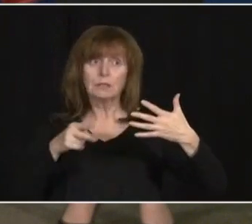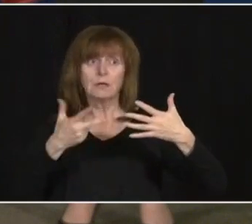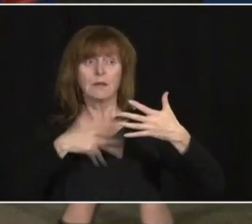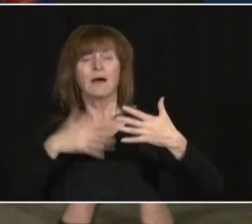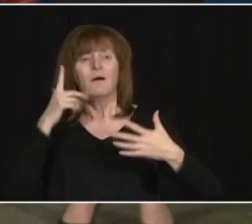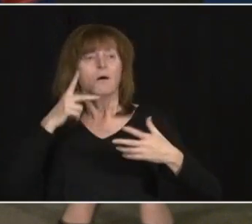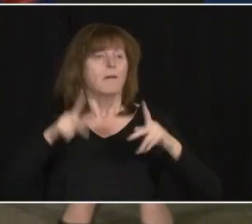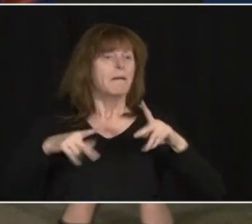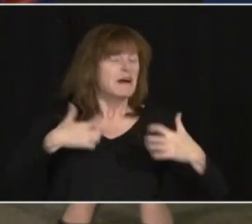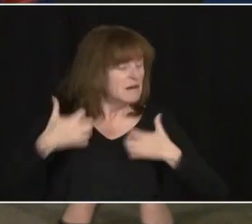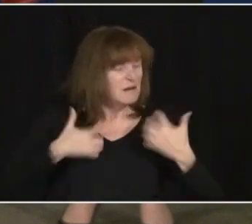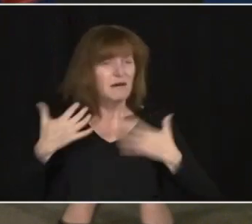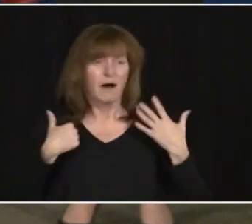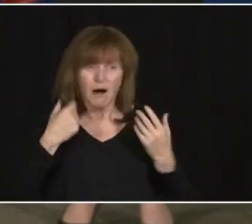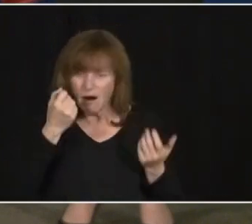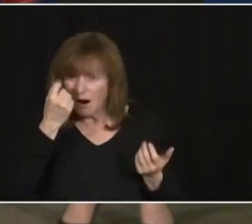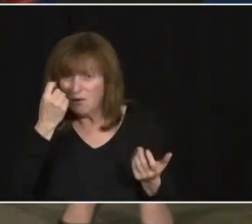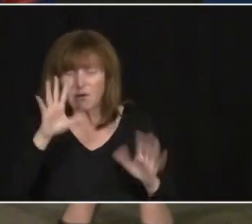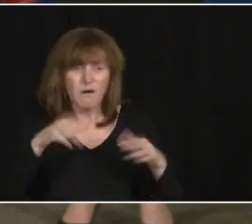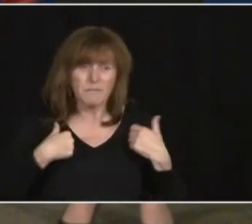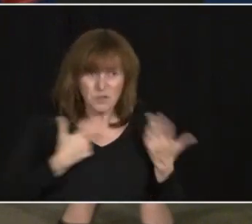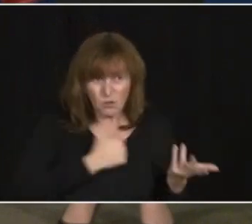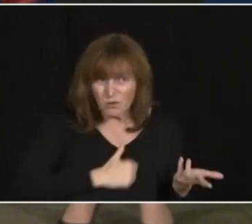But we will be